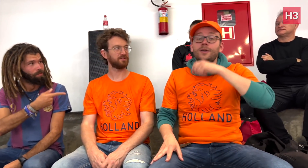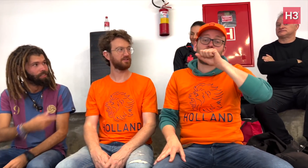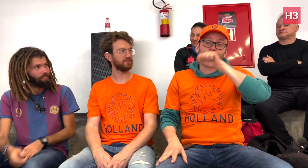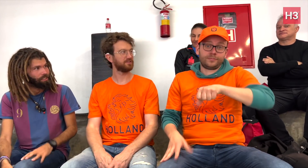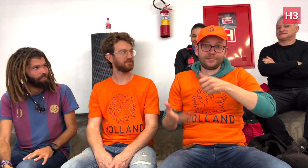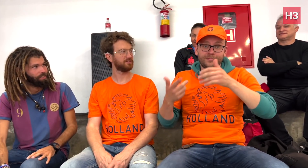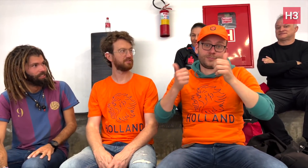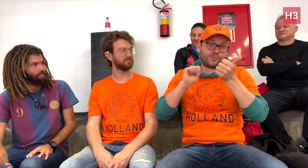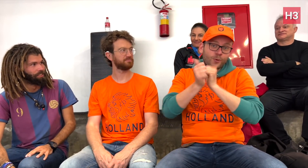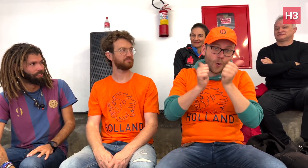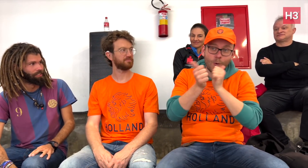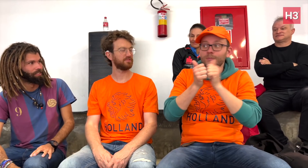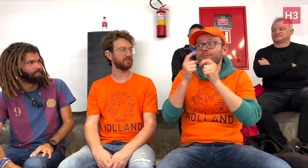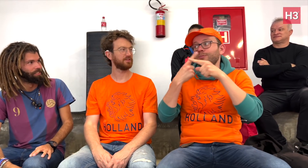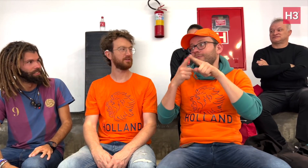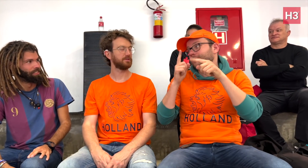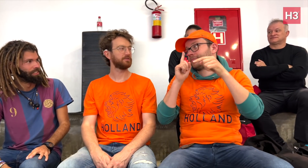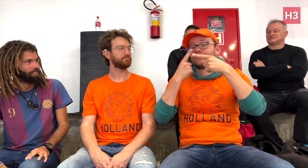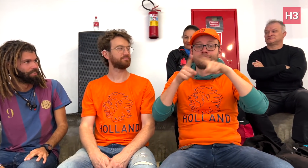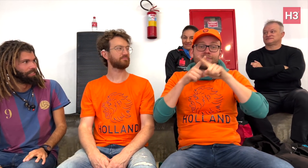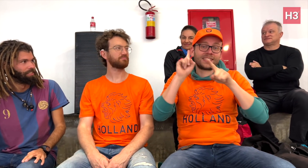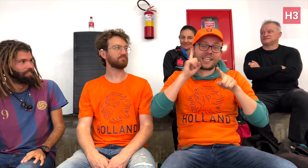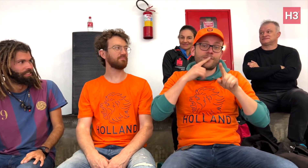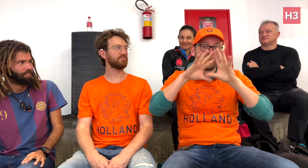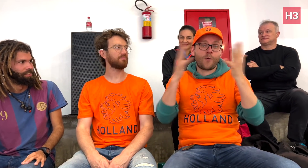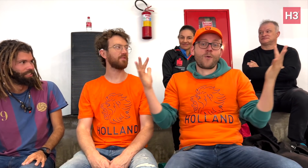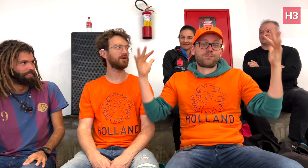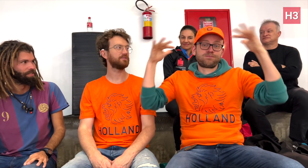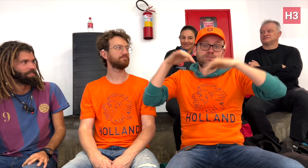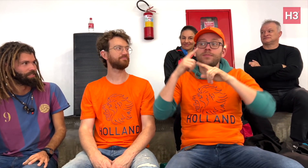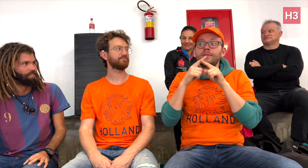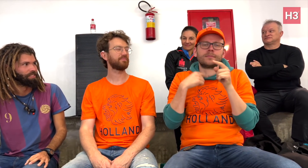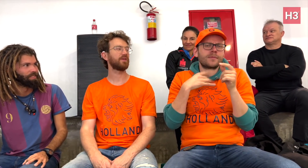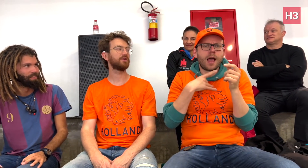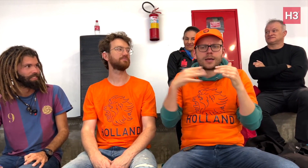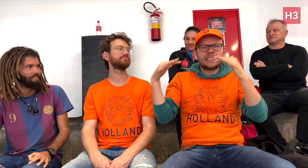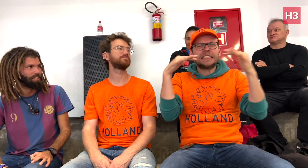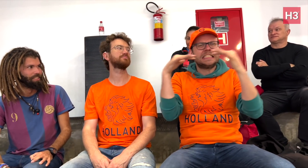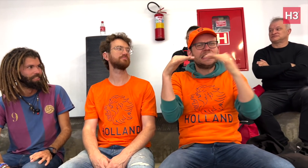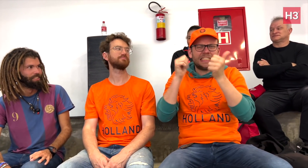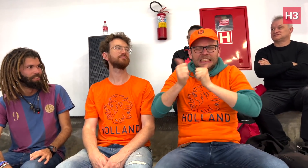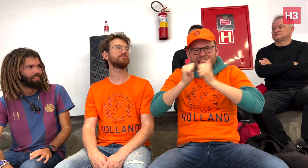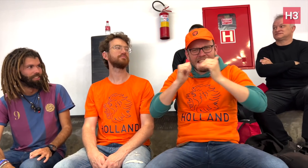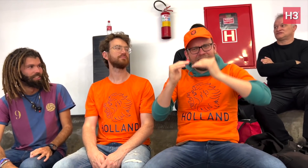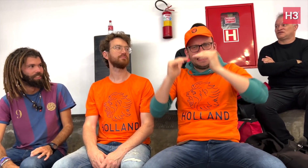I loved watching different sports, especially Deaf athletes from all over the world competing against each other.